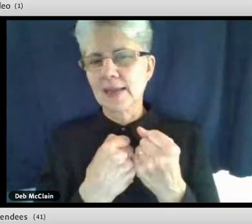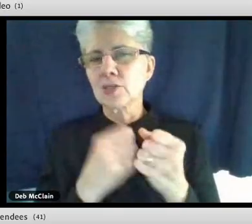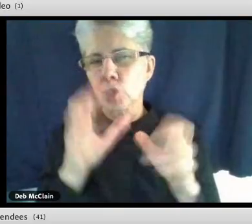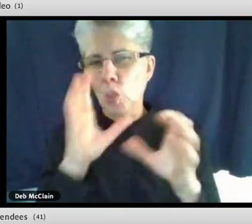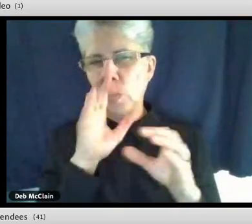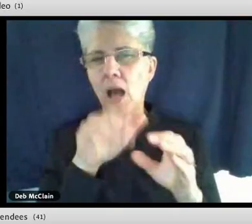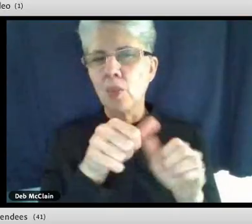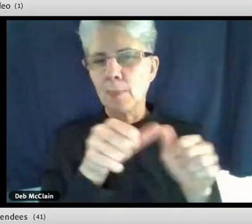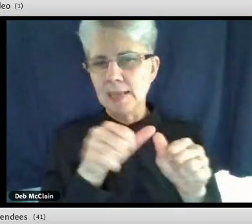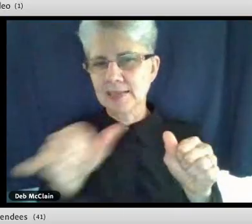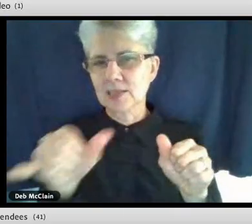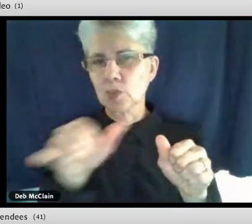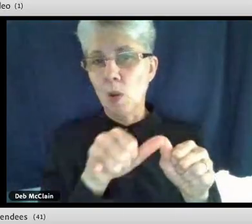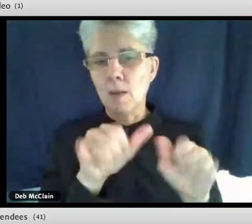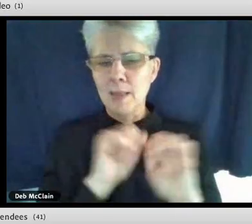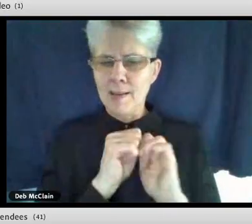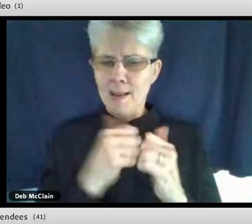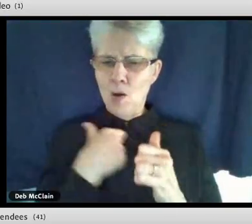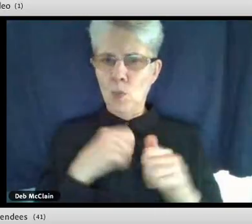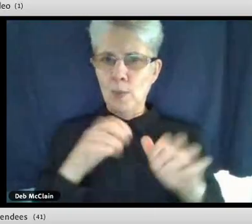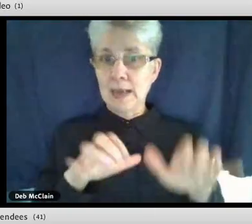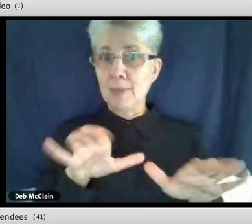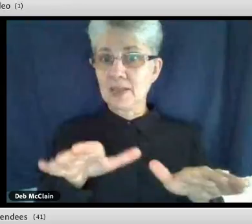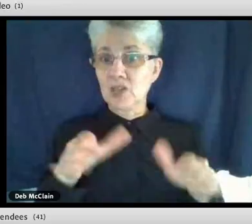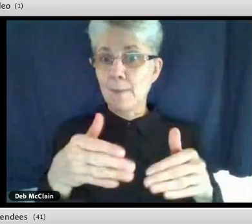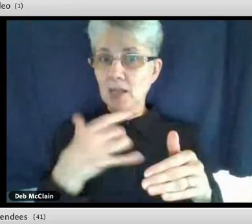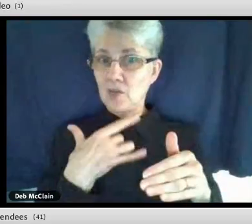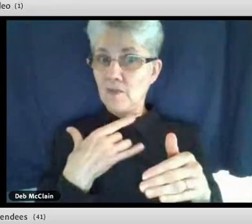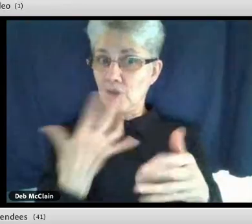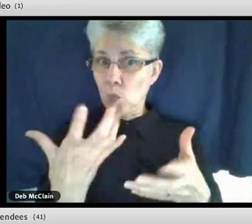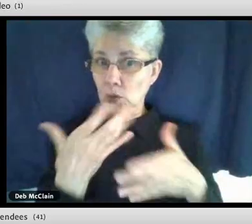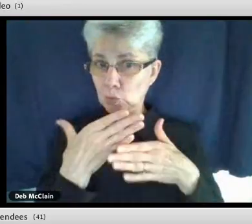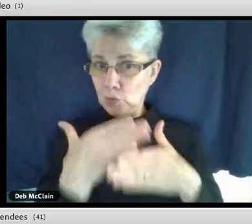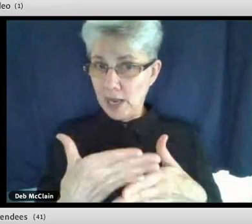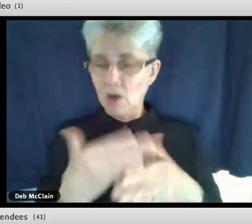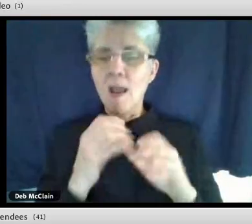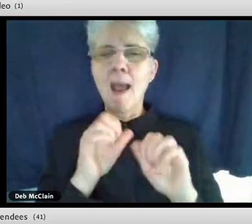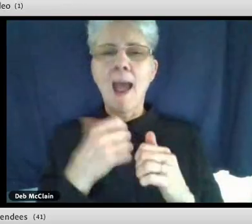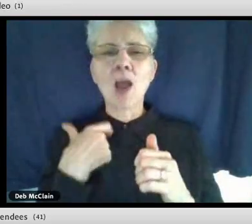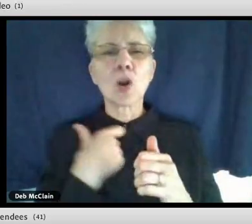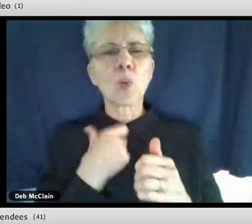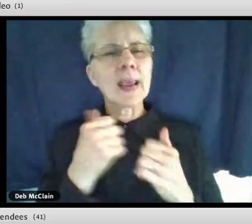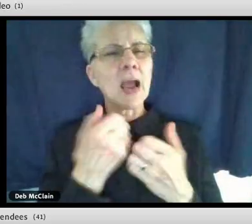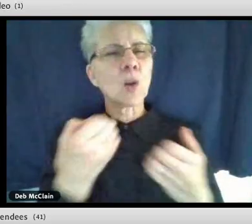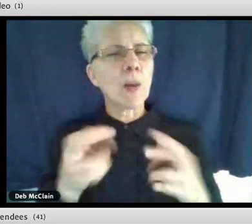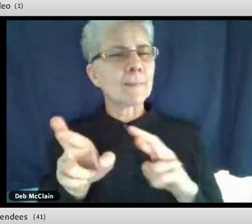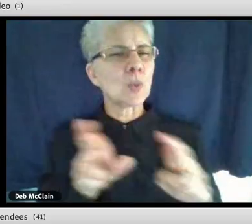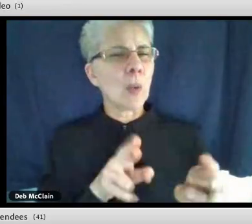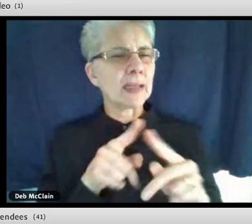so I would just strongly advocate that for you. But how are we... Type in the chat box if you feel like sharing.